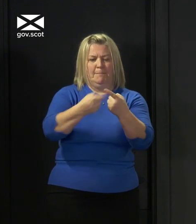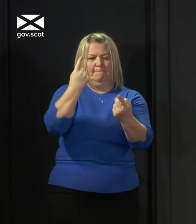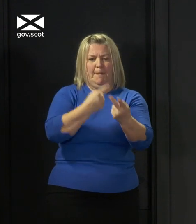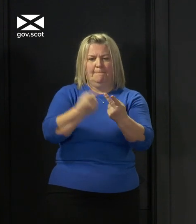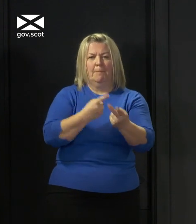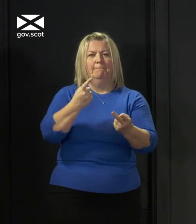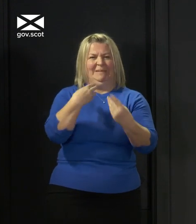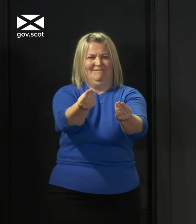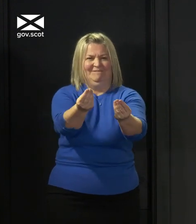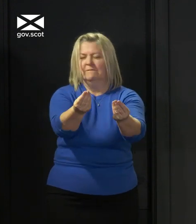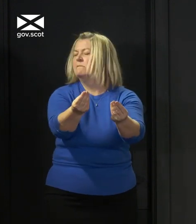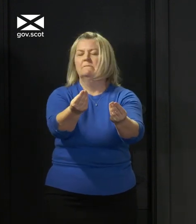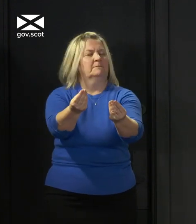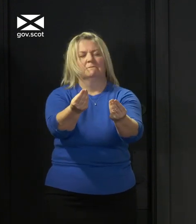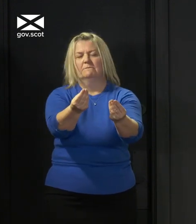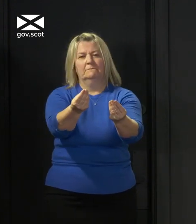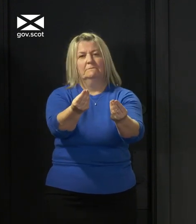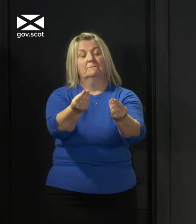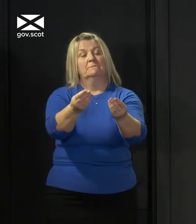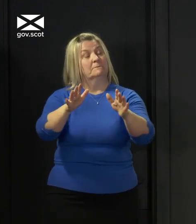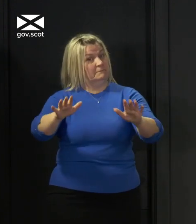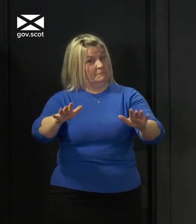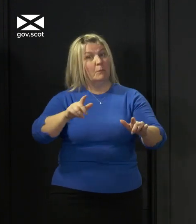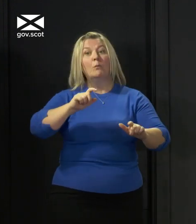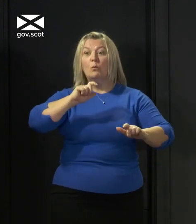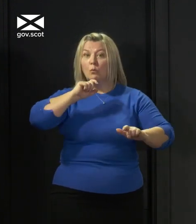will do is give an assurance that we will continue as we have been doing to